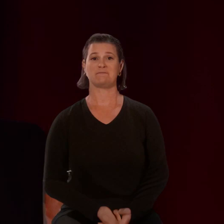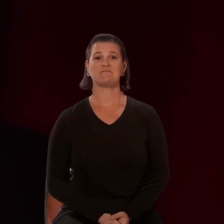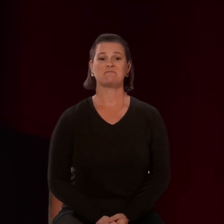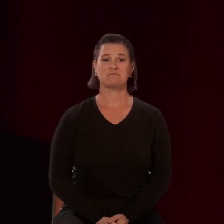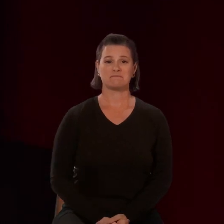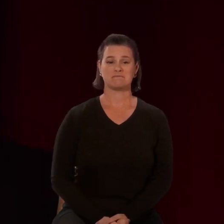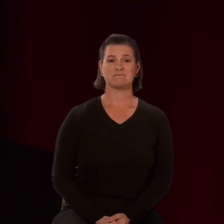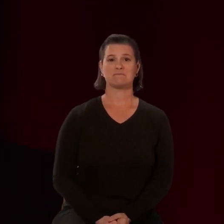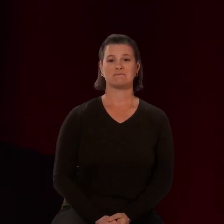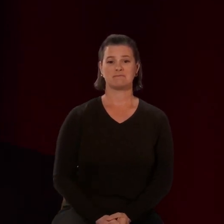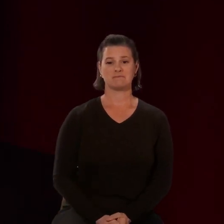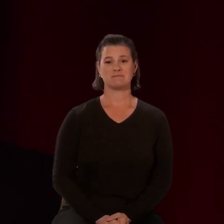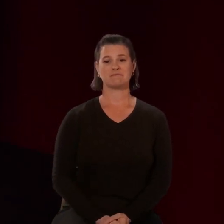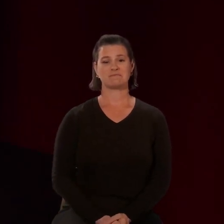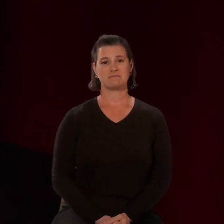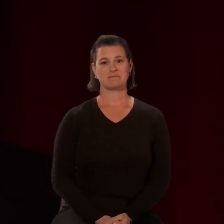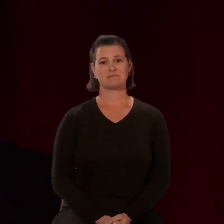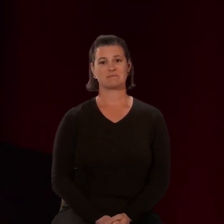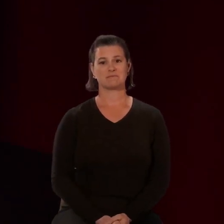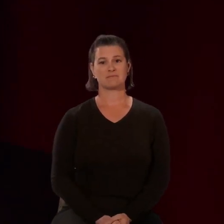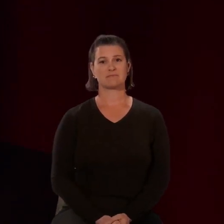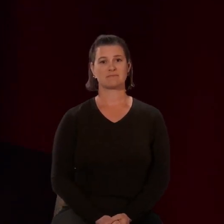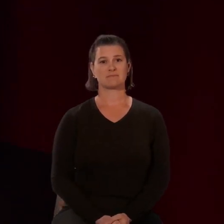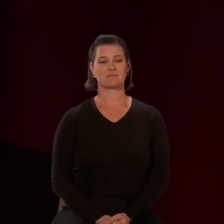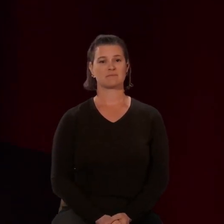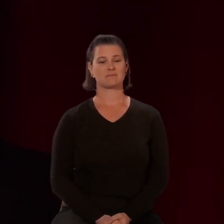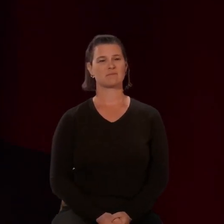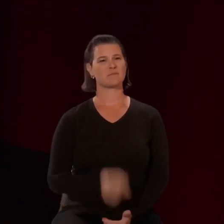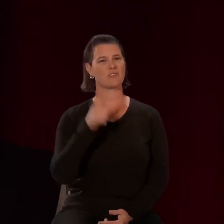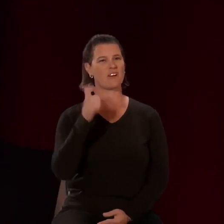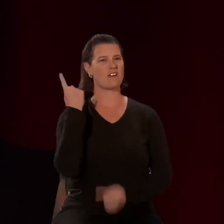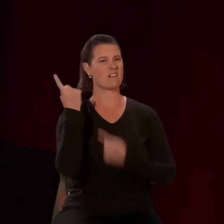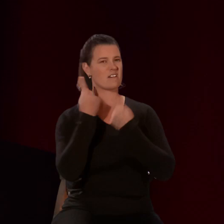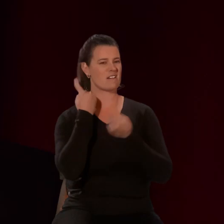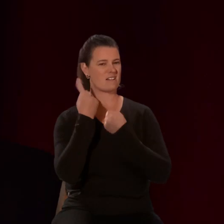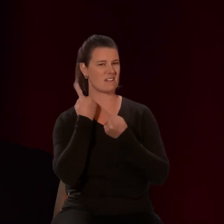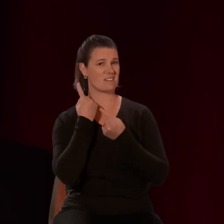Well, makes you wonder, don't it?